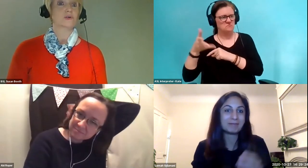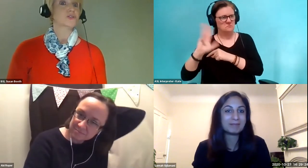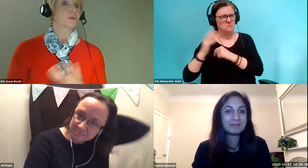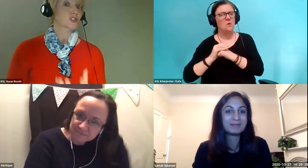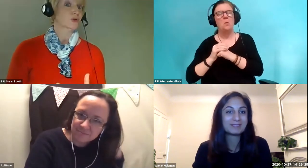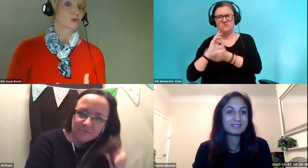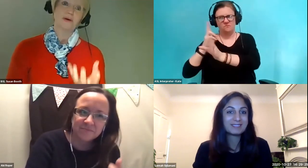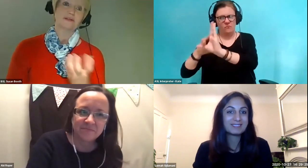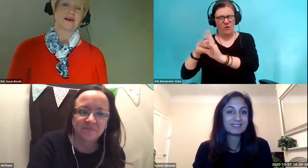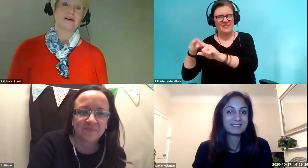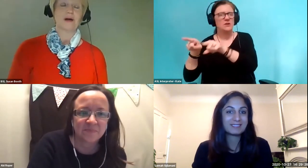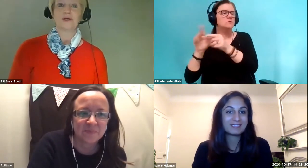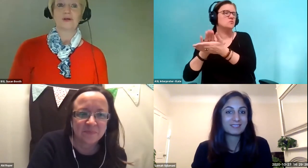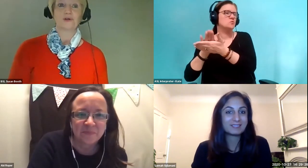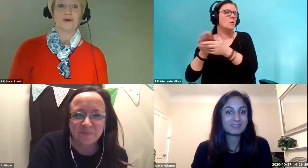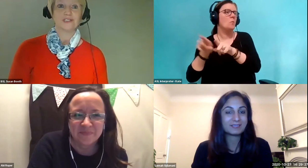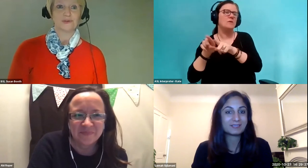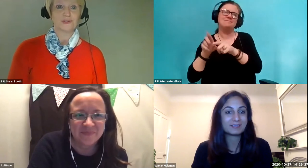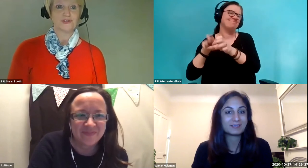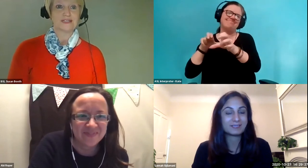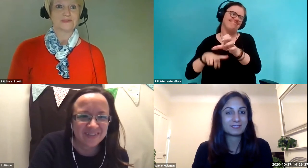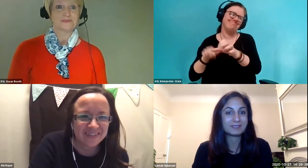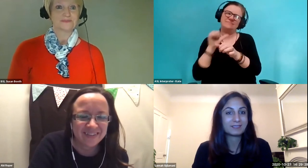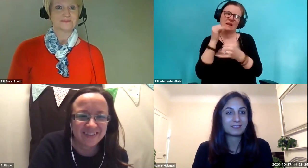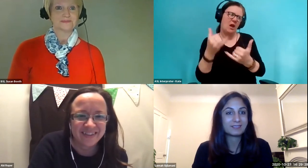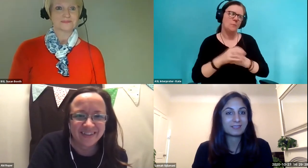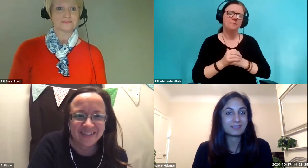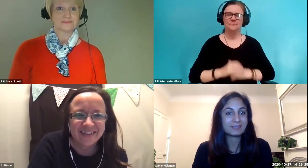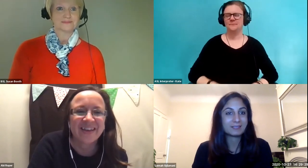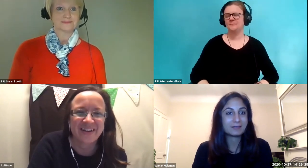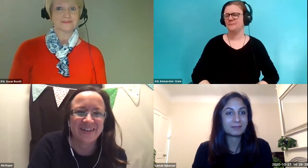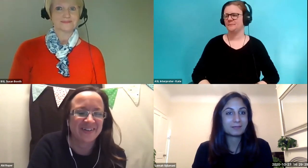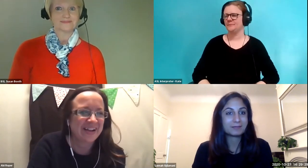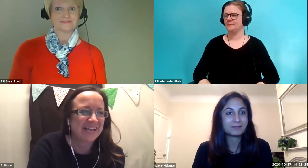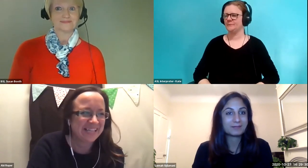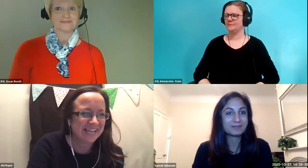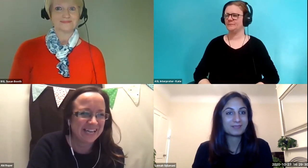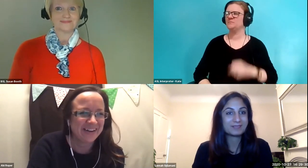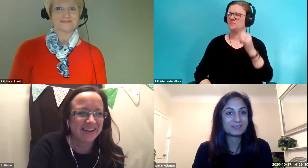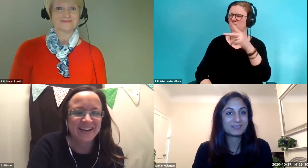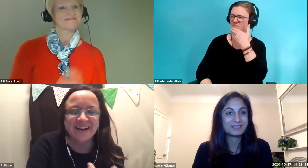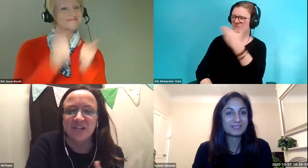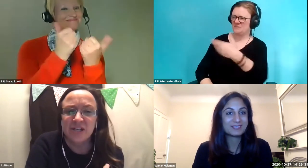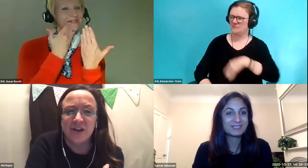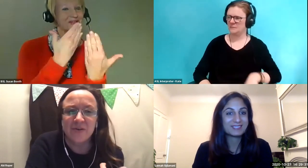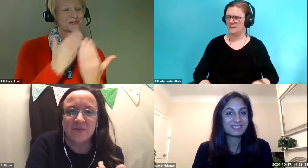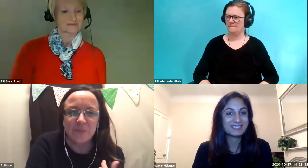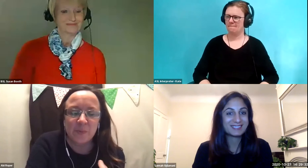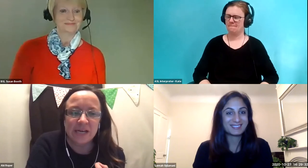also at school but I'm no longer part of an orchestra now okay thank you so we